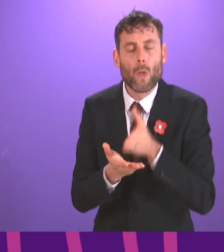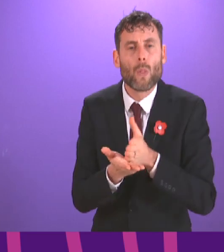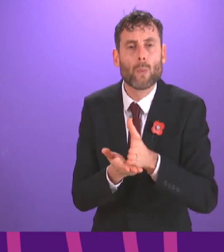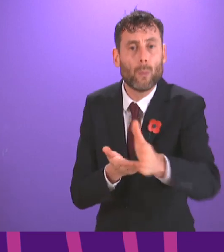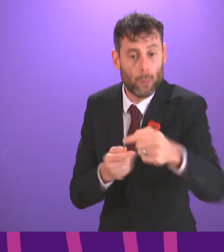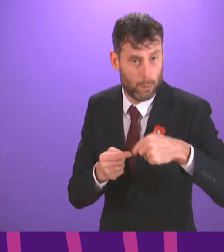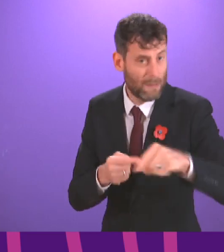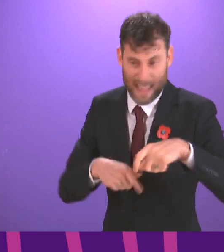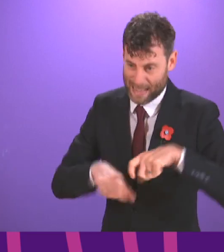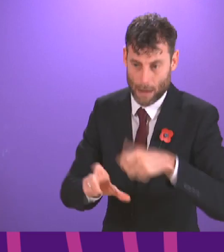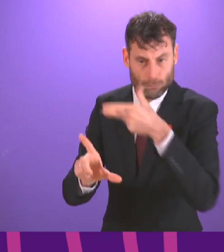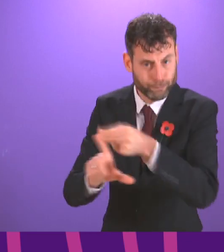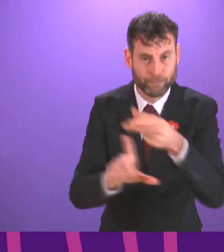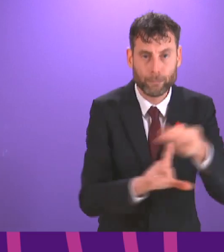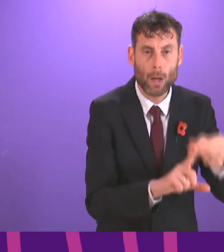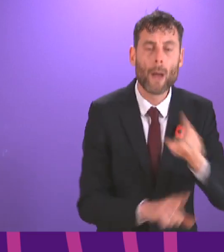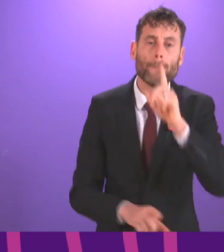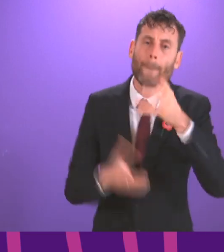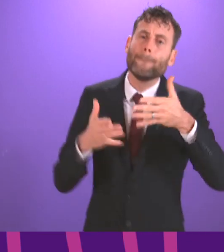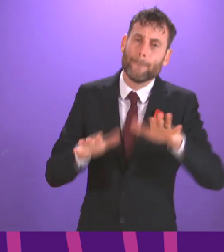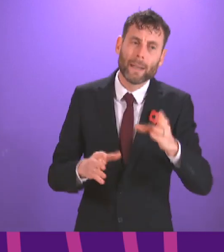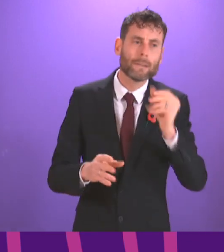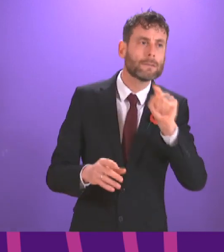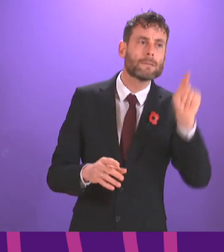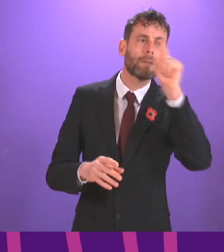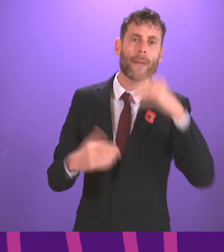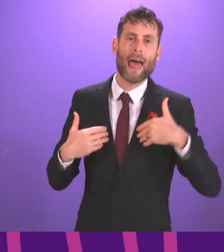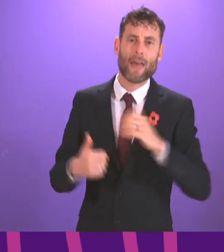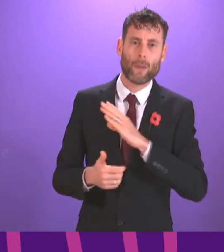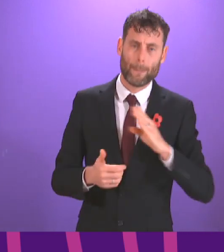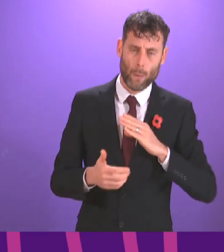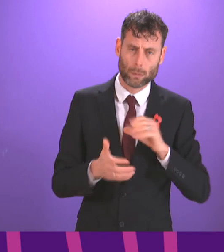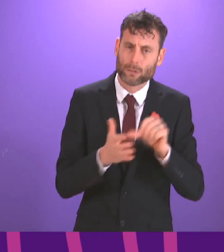There have been some challenges in health boards, particularly in NHS Greater Glasgow